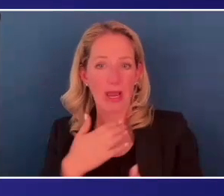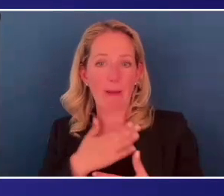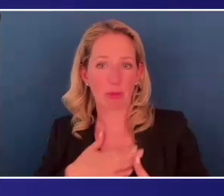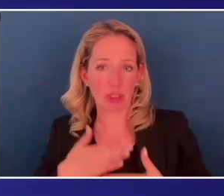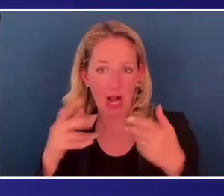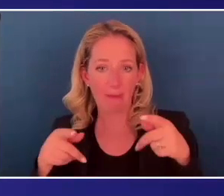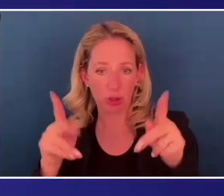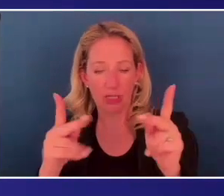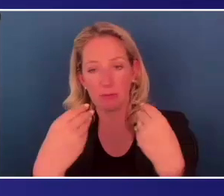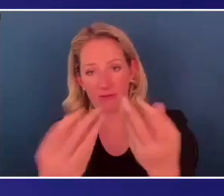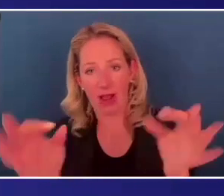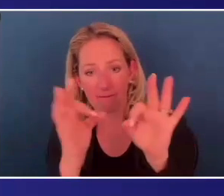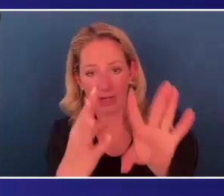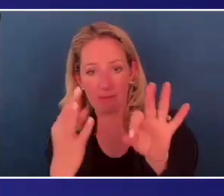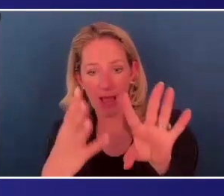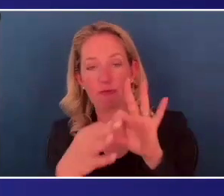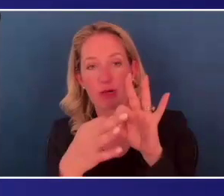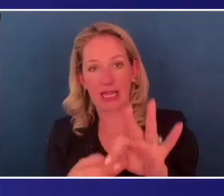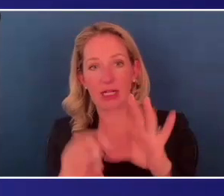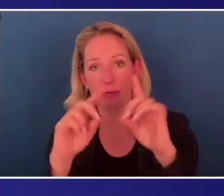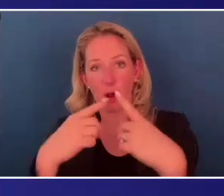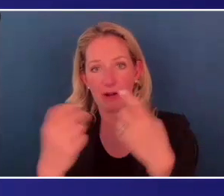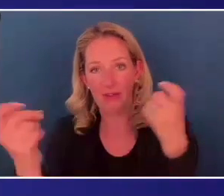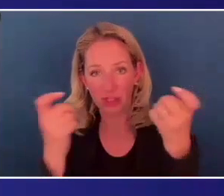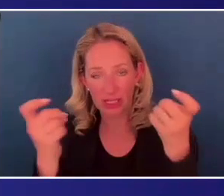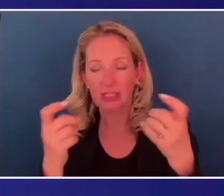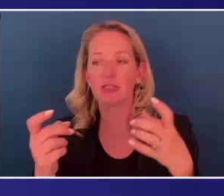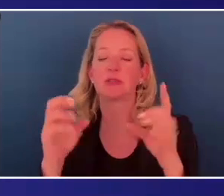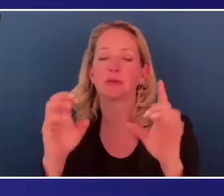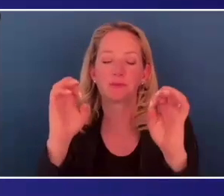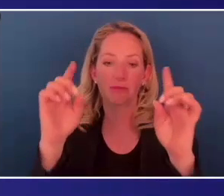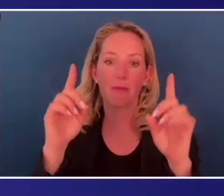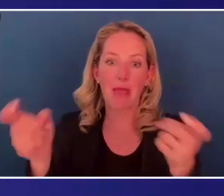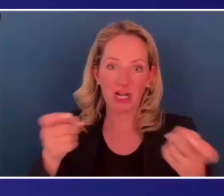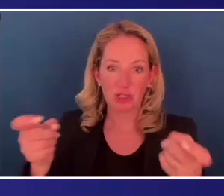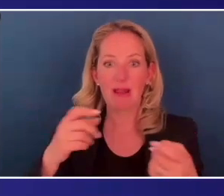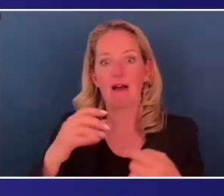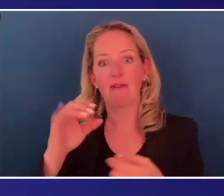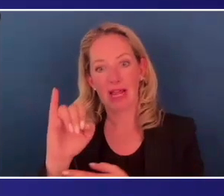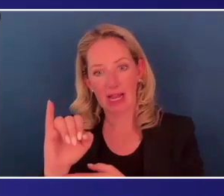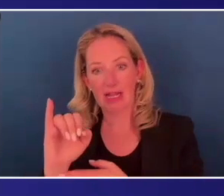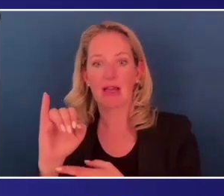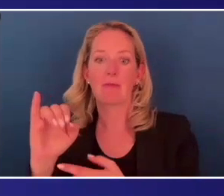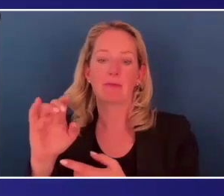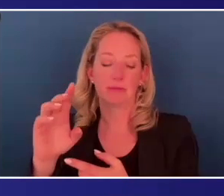And each year we serve tens of thousands of patients across Ohio. We appreciate the opportunity to provide feedback related to the Department of Education's management of income driven repayment plans and the public service loan forgiveness program.